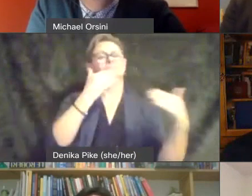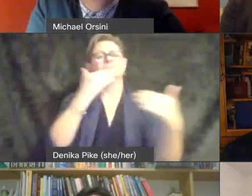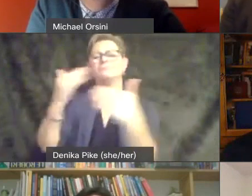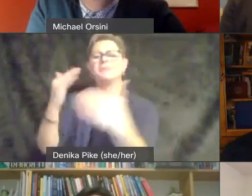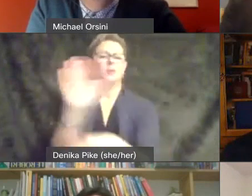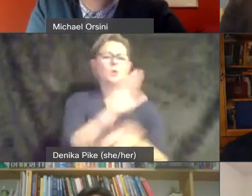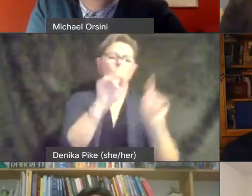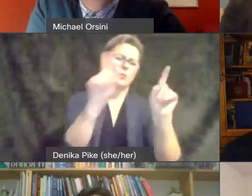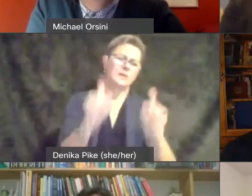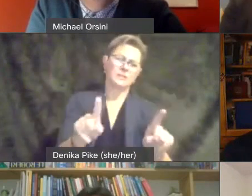And thank you to all of our.